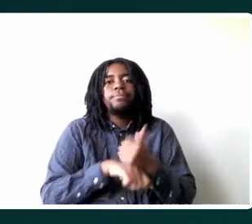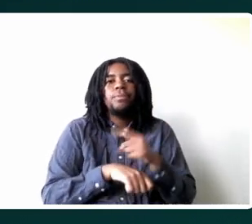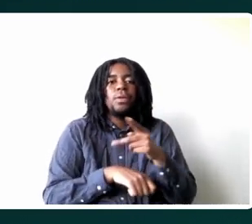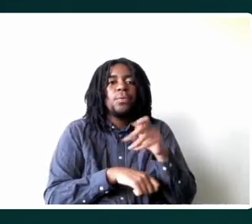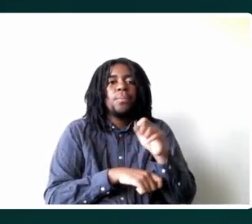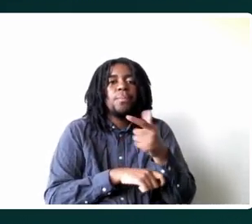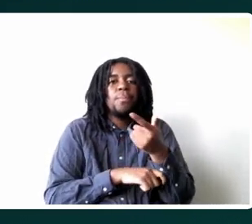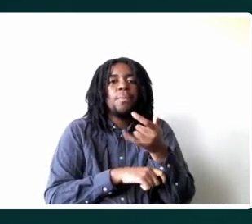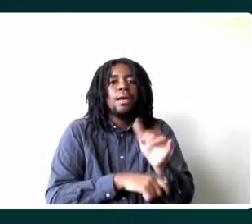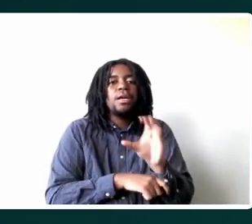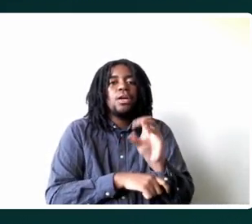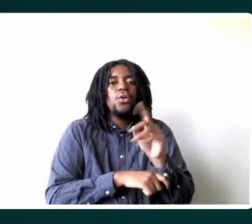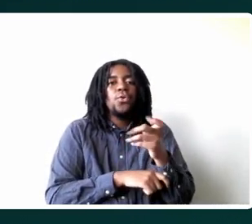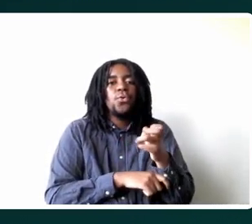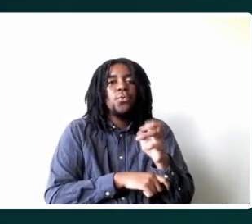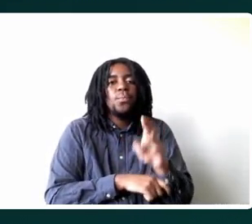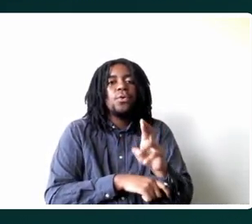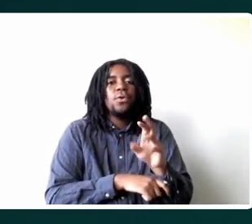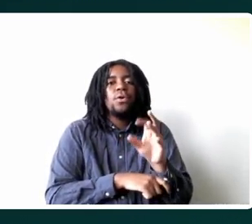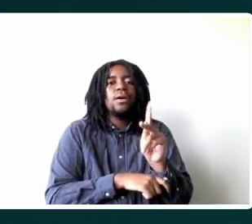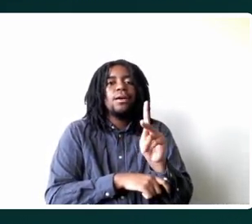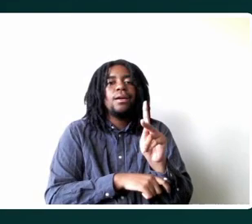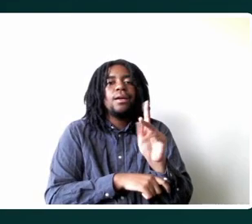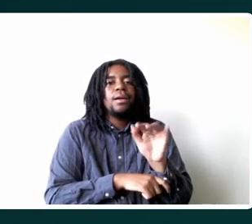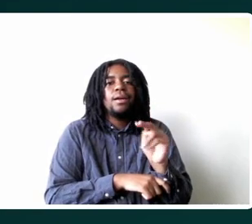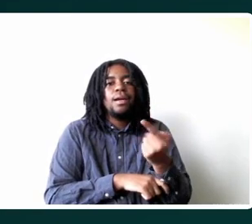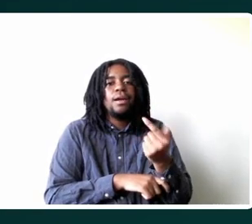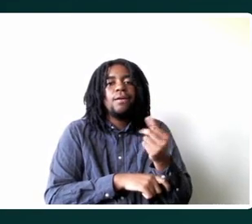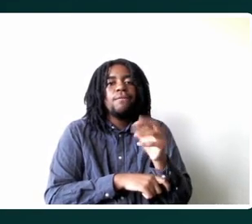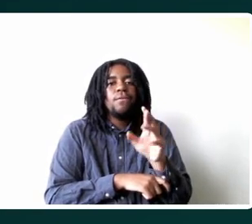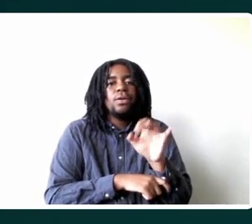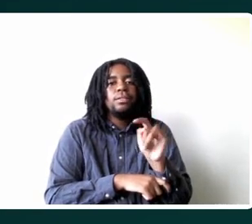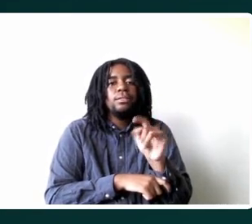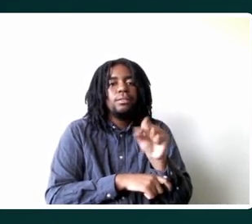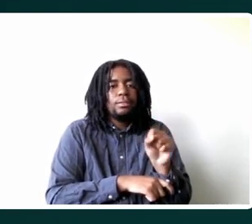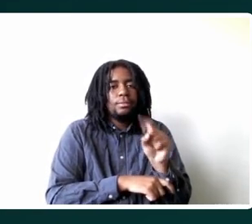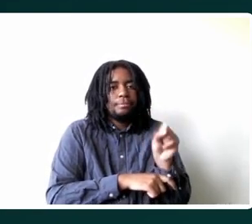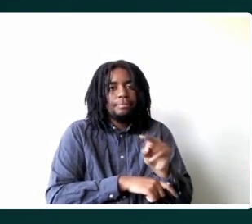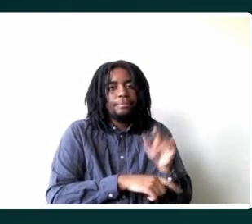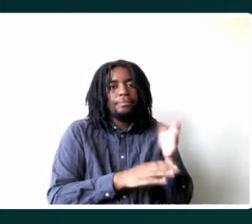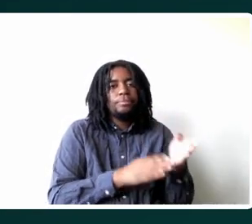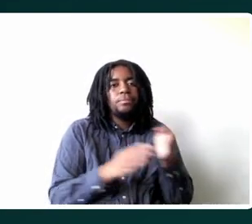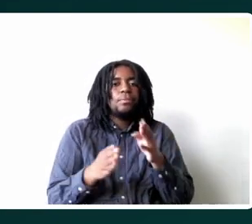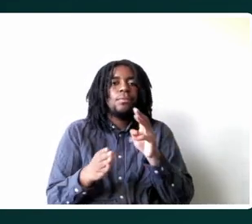advocate and art collector, and Mike Malone who was a theater director and choreographer.